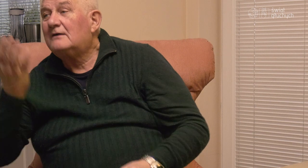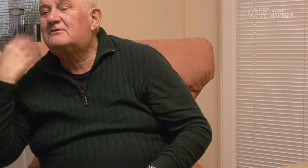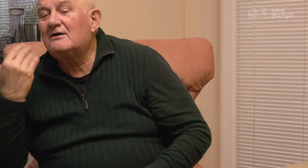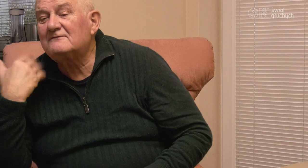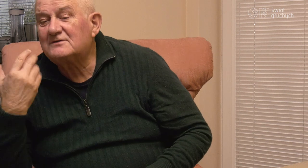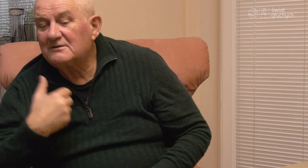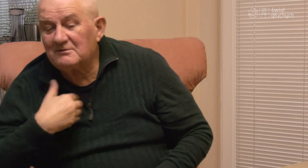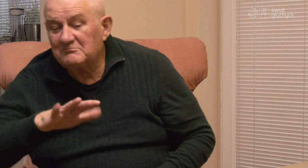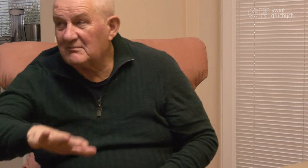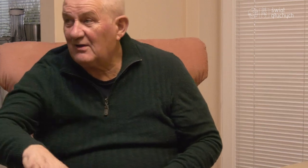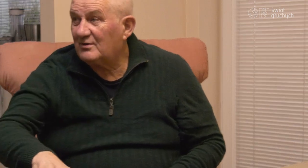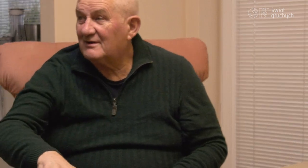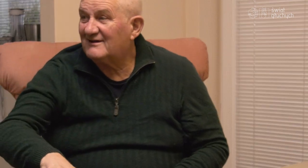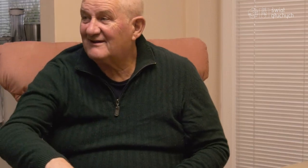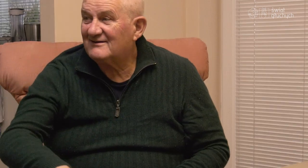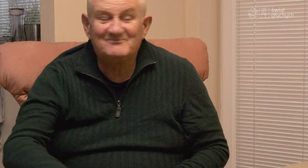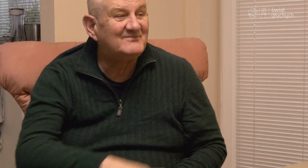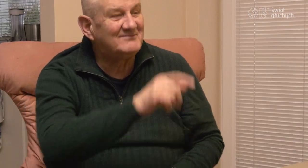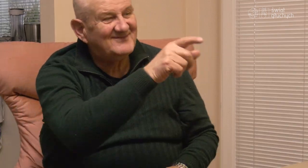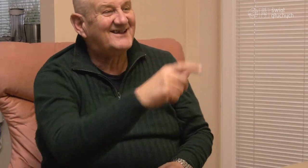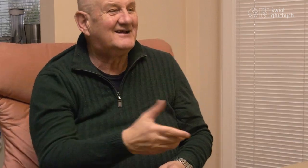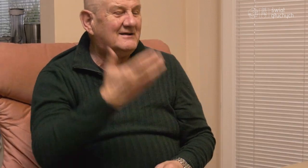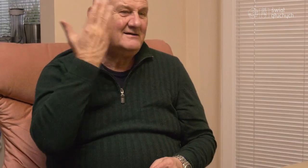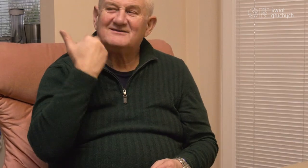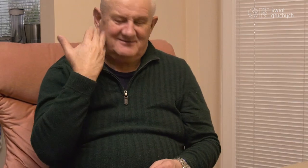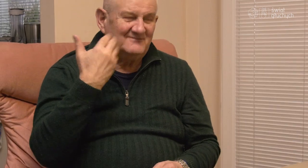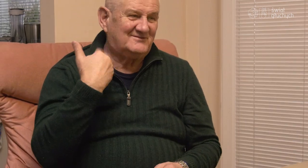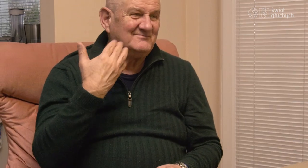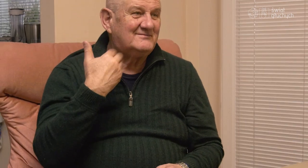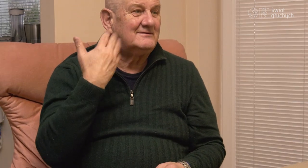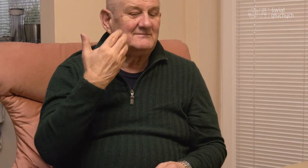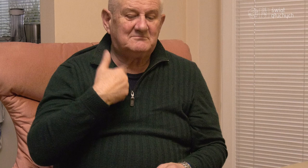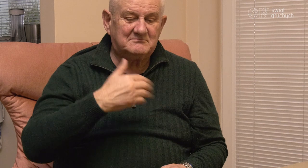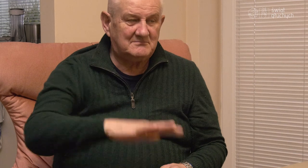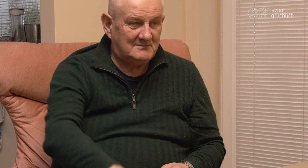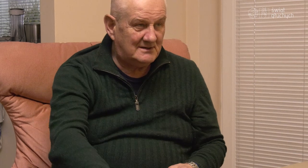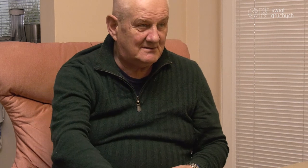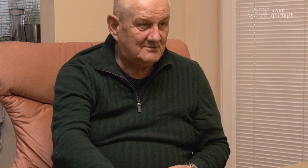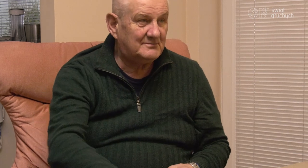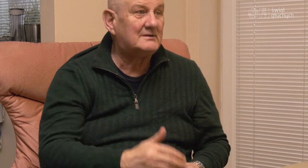[Tadeusz]: In the past, when I was young.... You say. Once upon a time, when I was little,